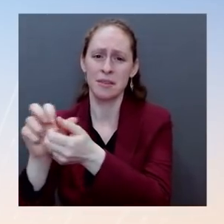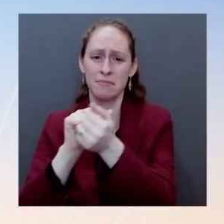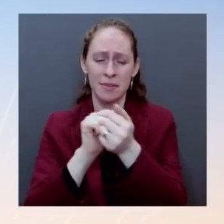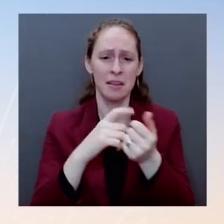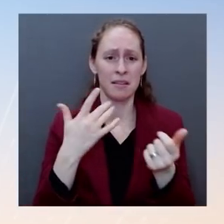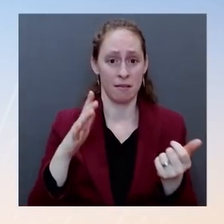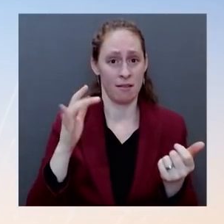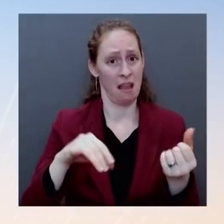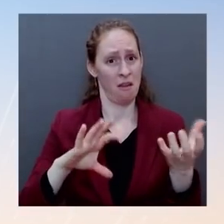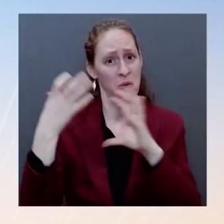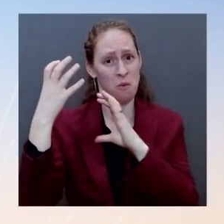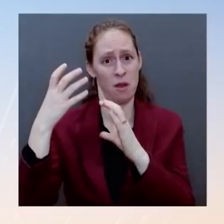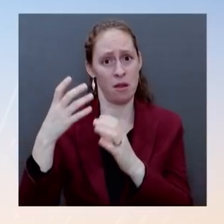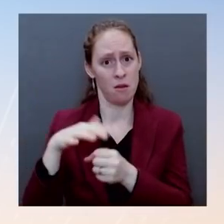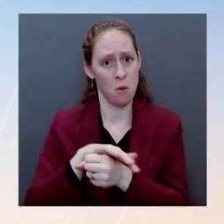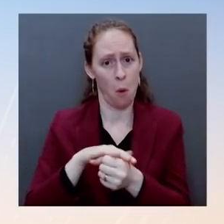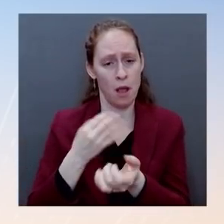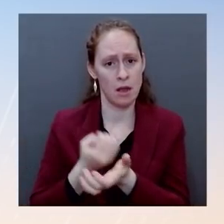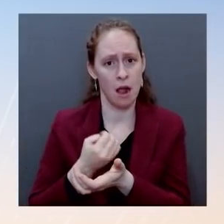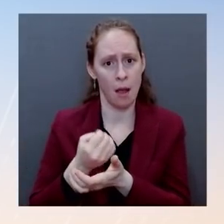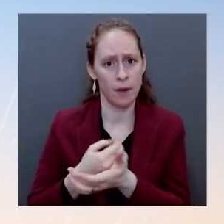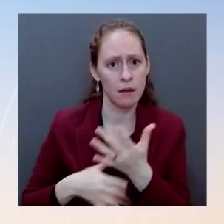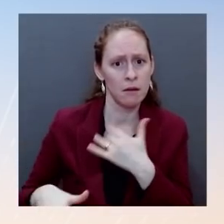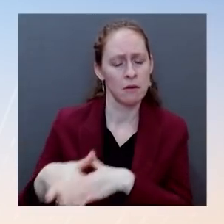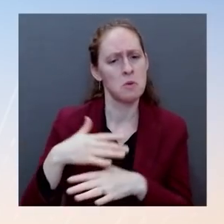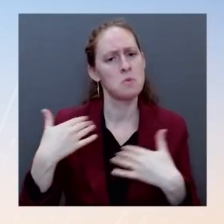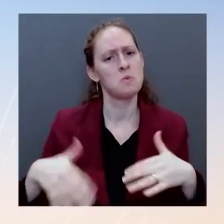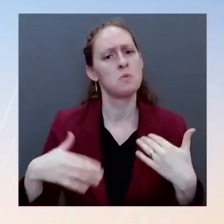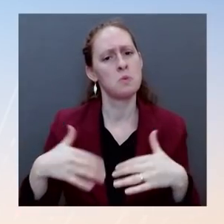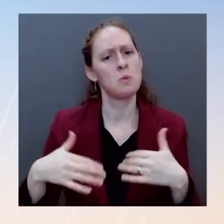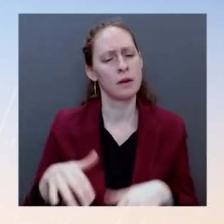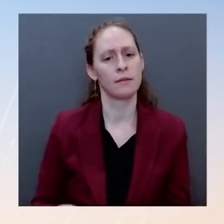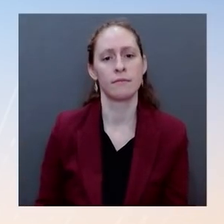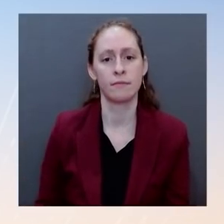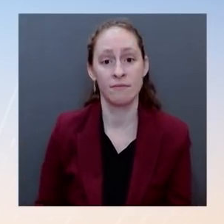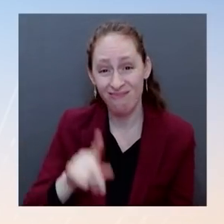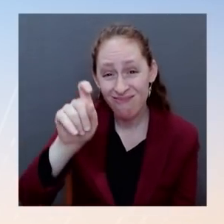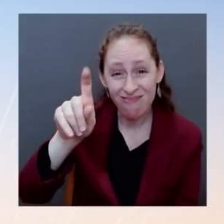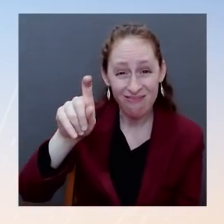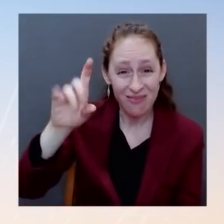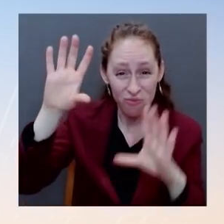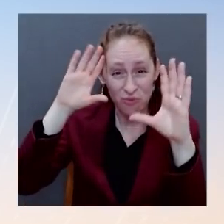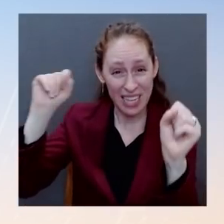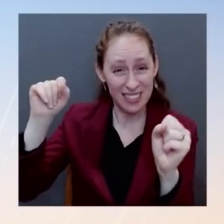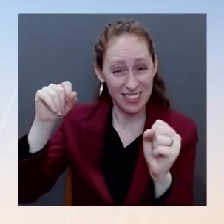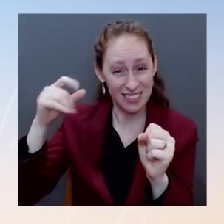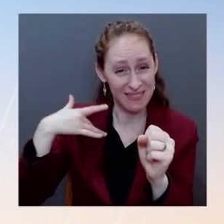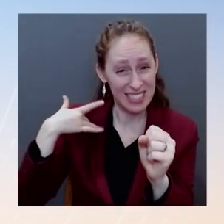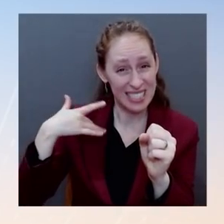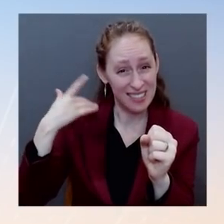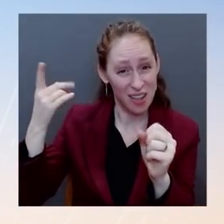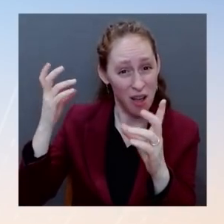The Press: So the President believes it's urgent? Ms. Psaki: Absolutely. Go ahead, in the back. The Press: Thanks. On Build Back Better,